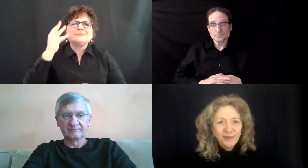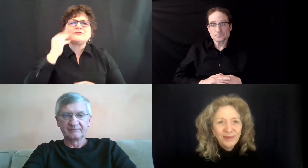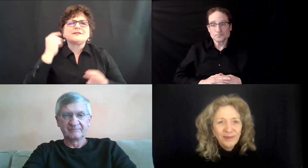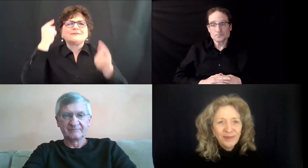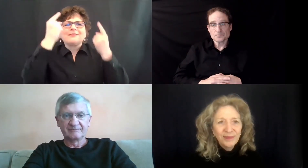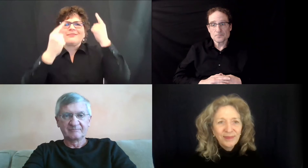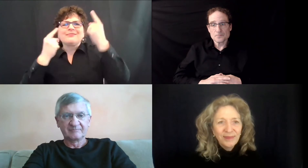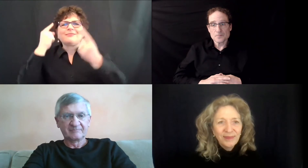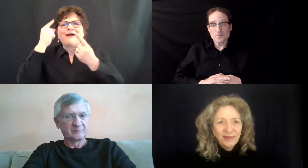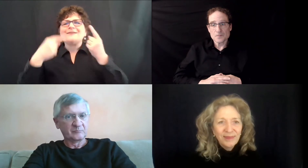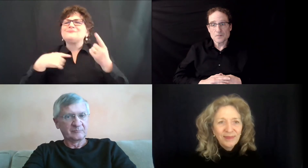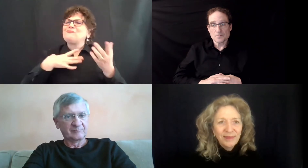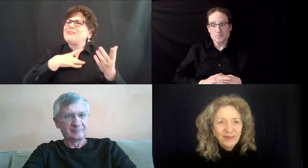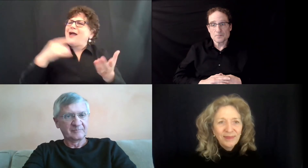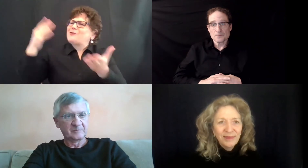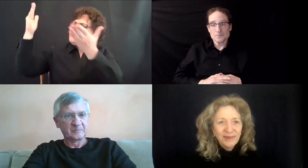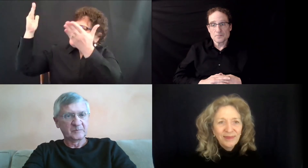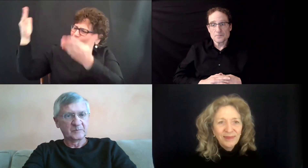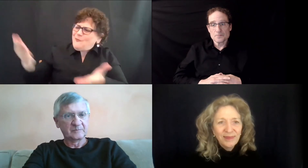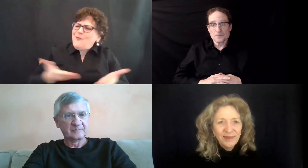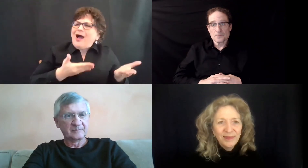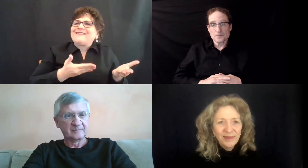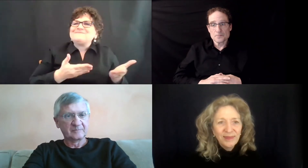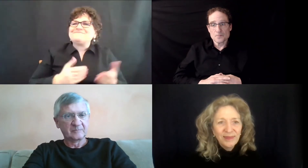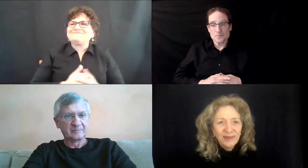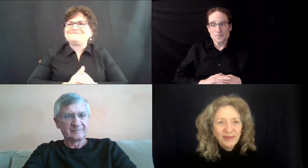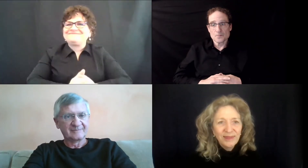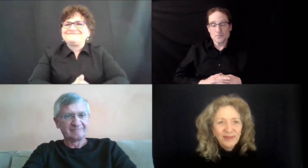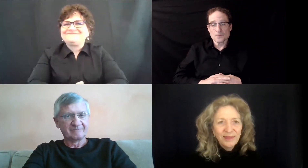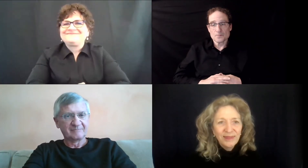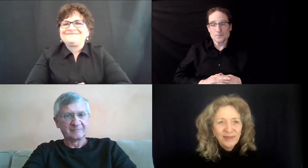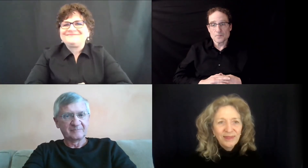about their experience and thoughts. Welcome.